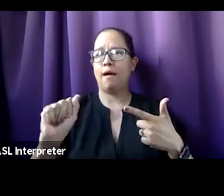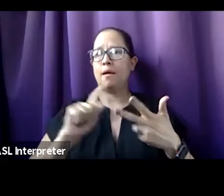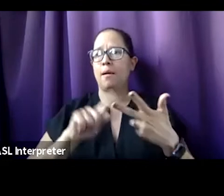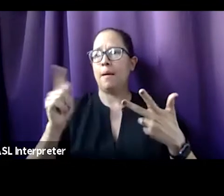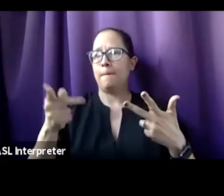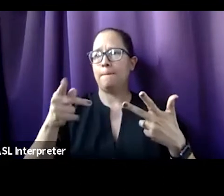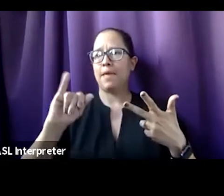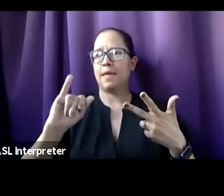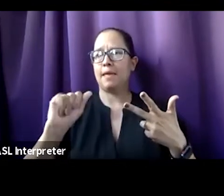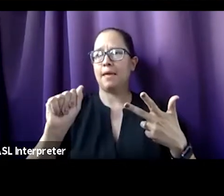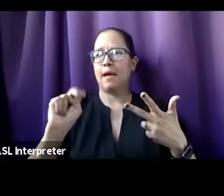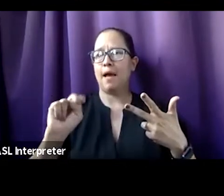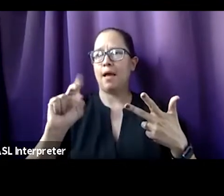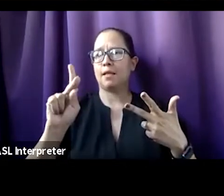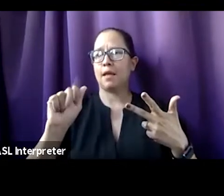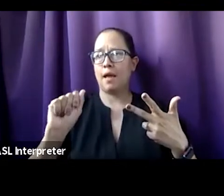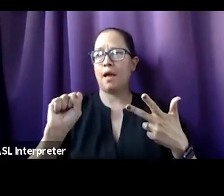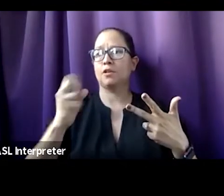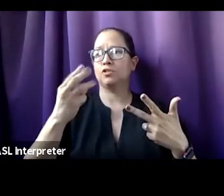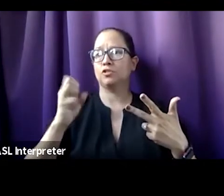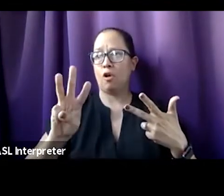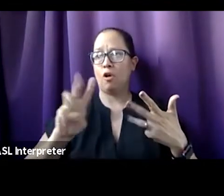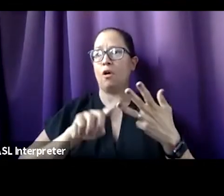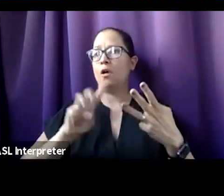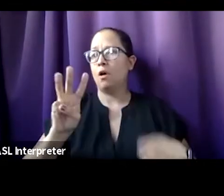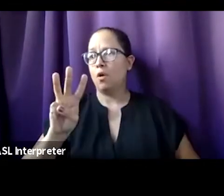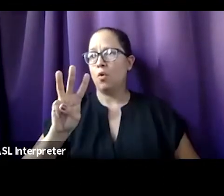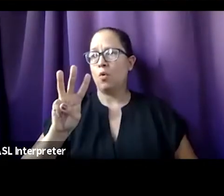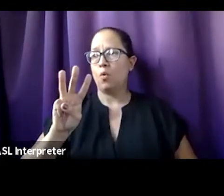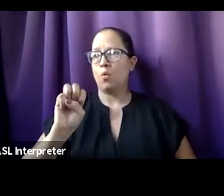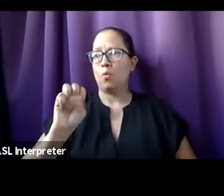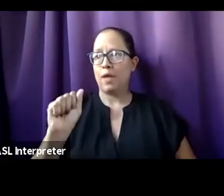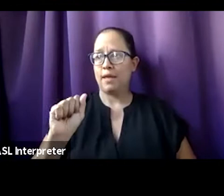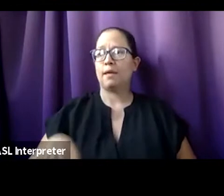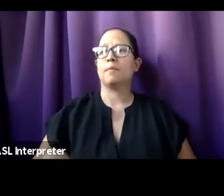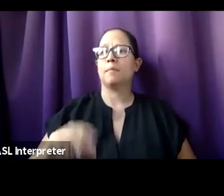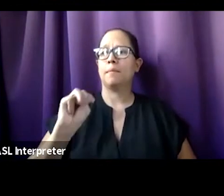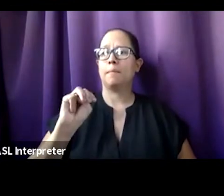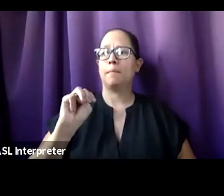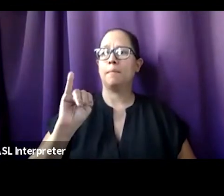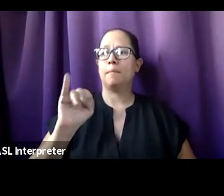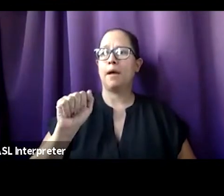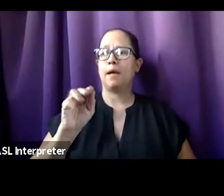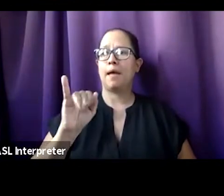Must couldn't order. South.